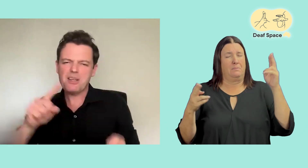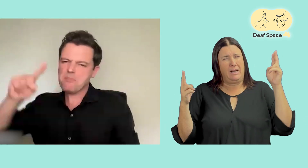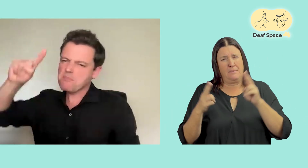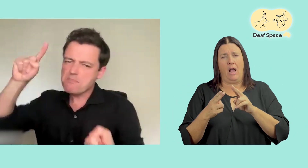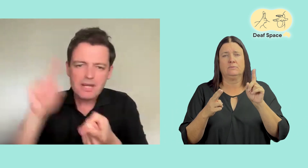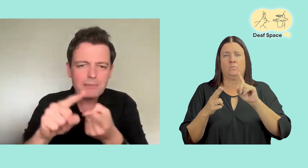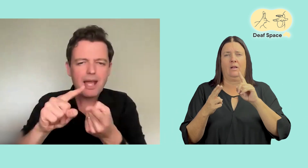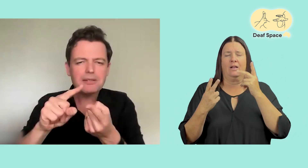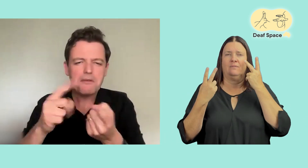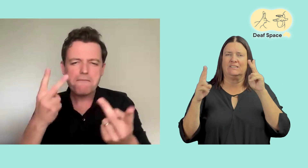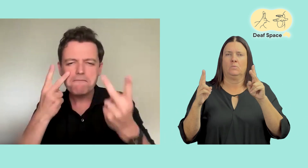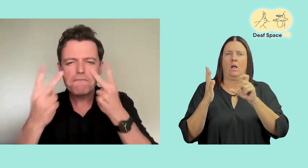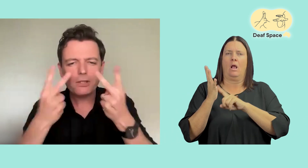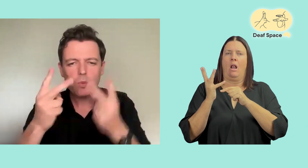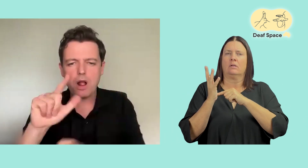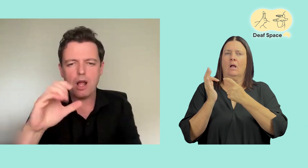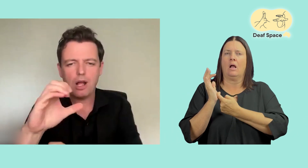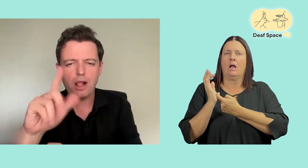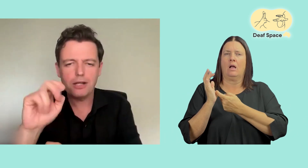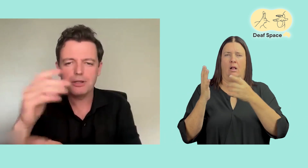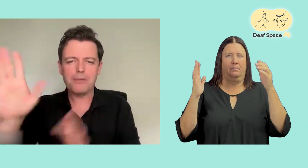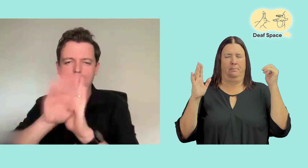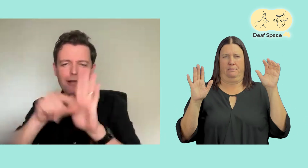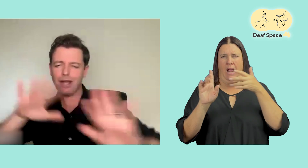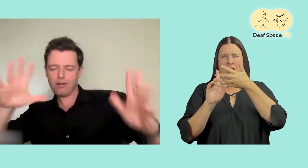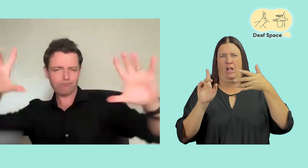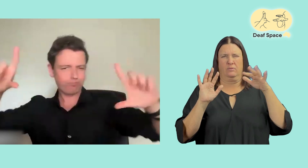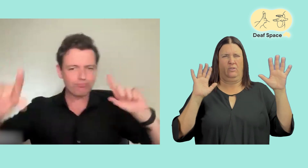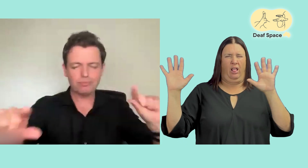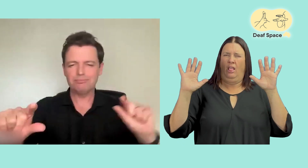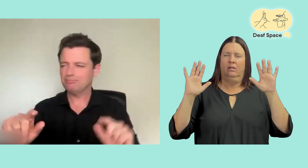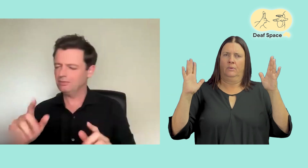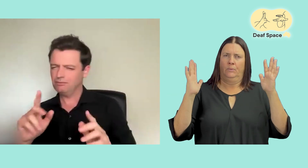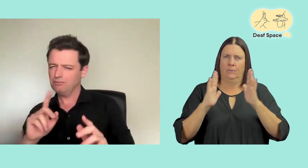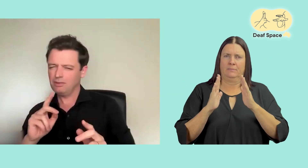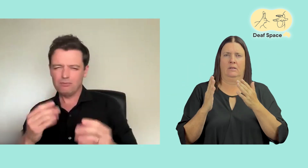minimizing visual clutter and background distraction,